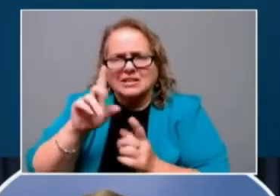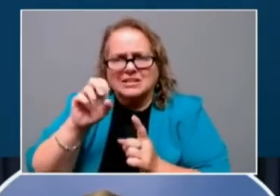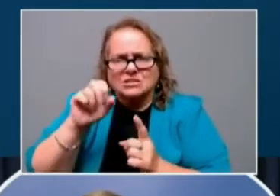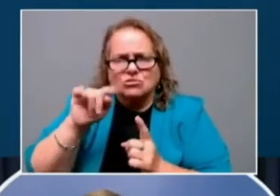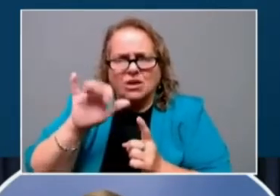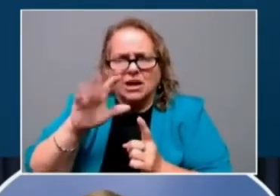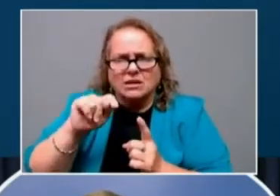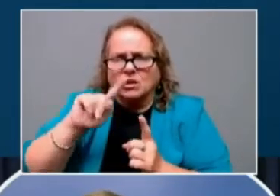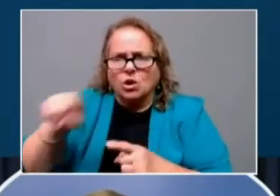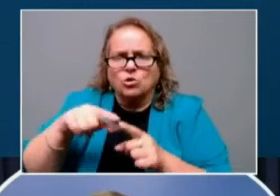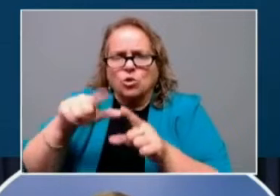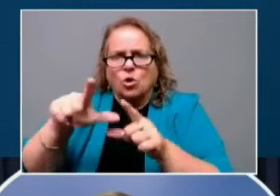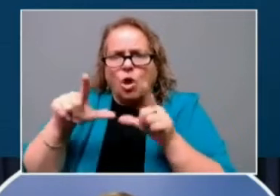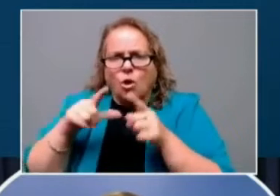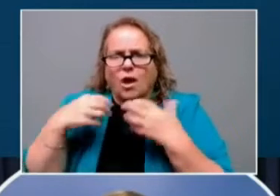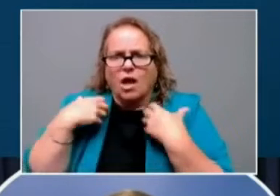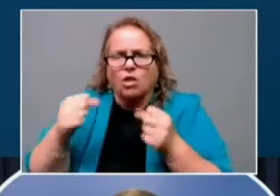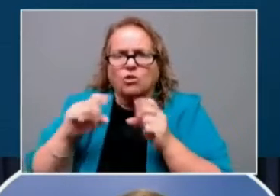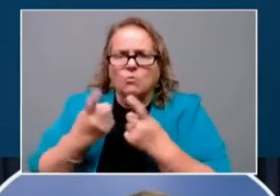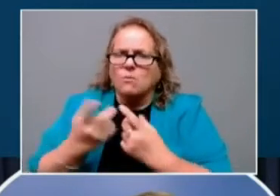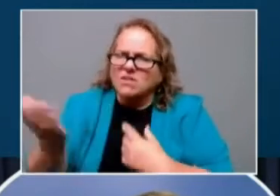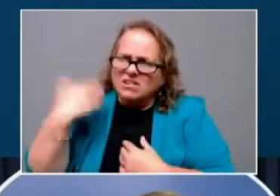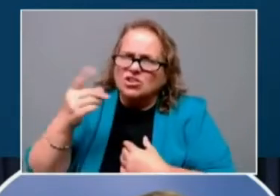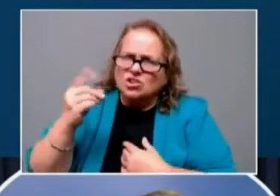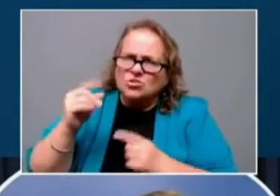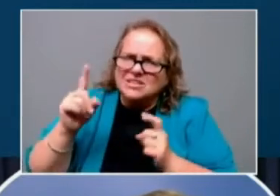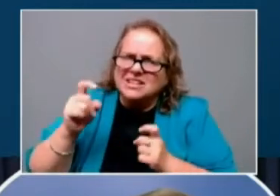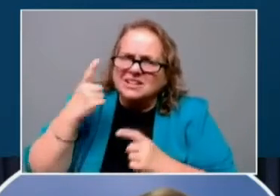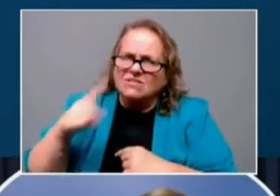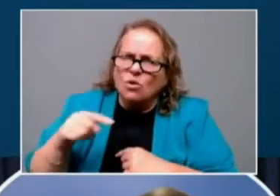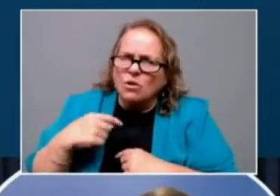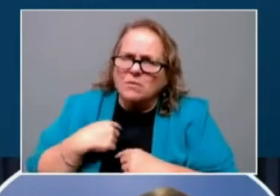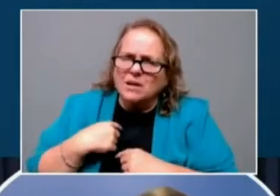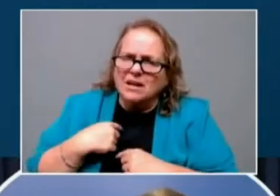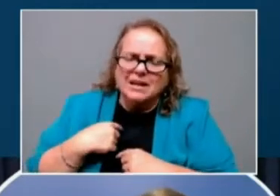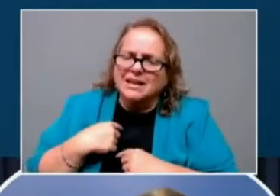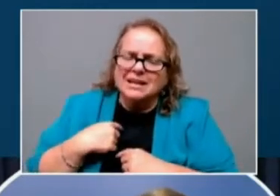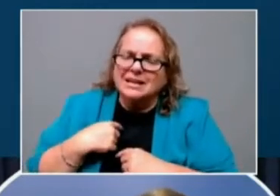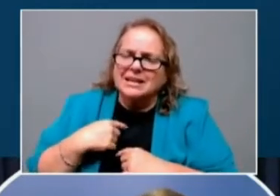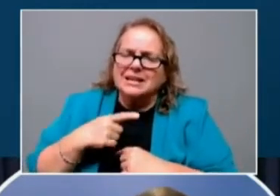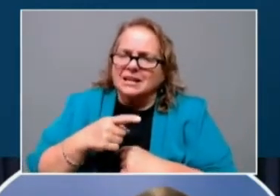won't you do testing for us? Um, there are qualified vendors, but again, you